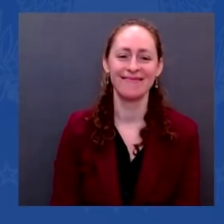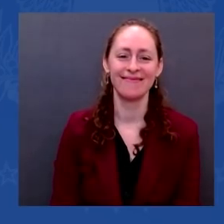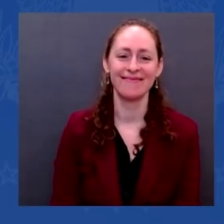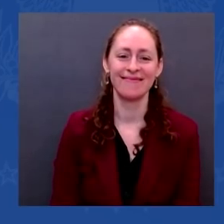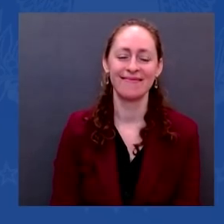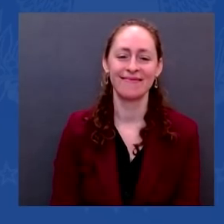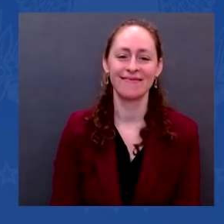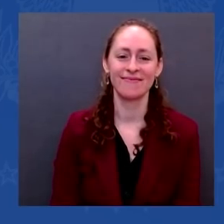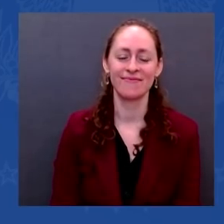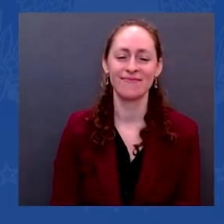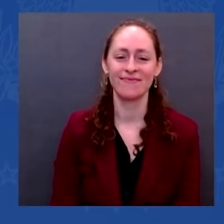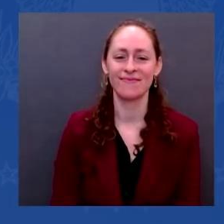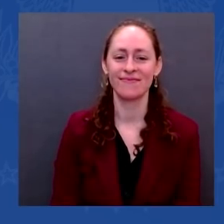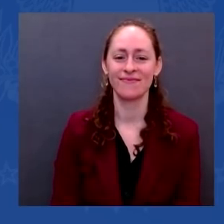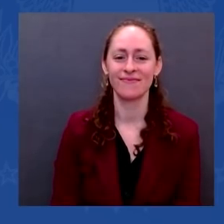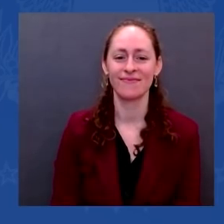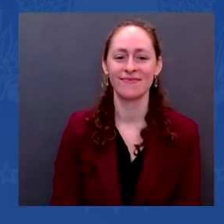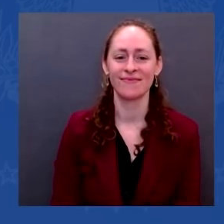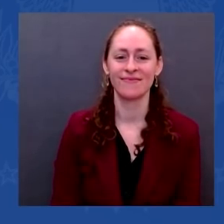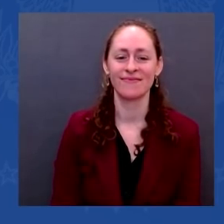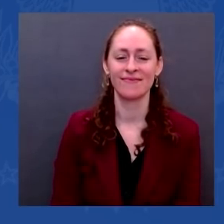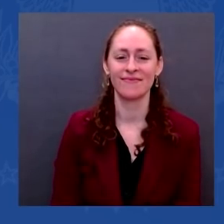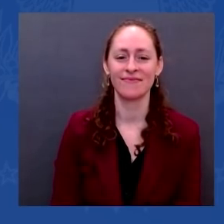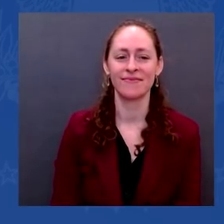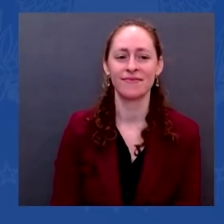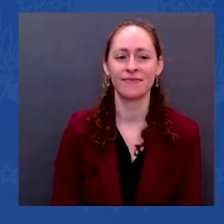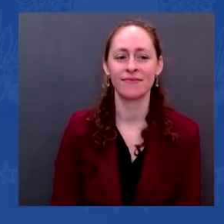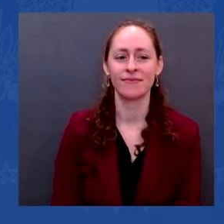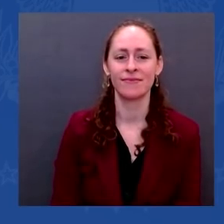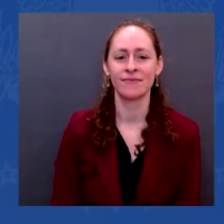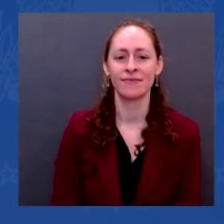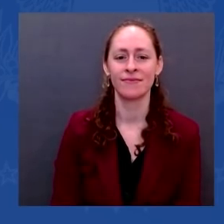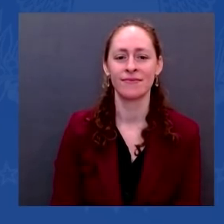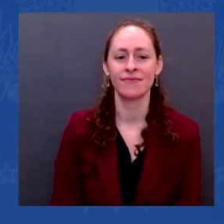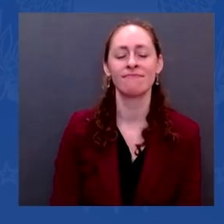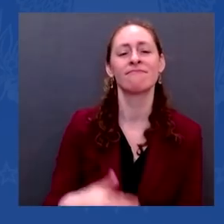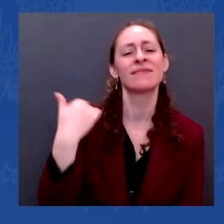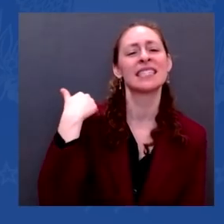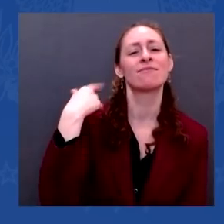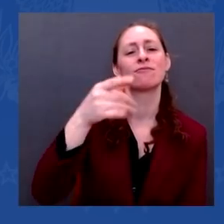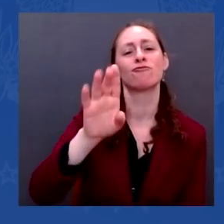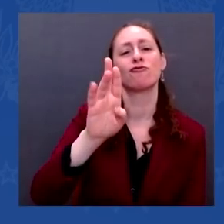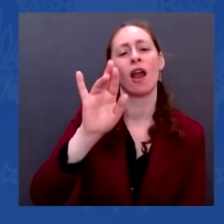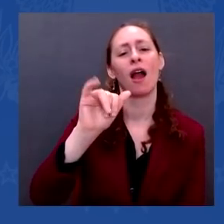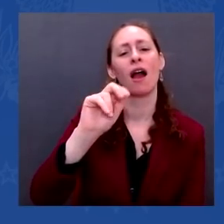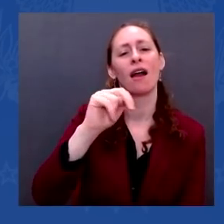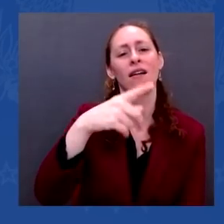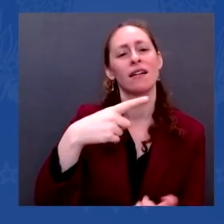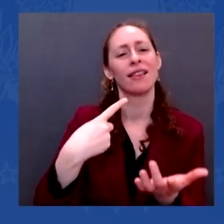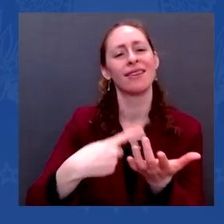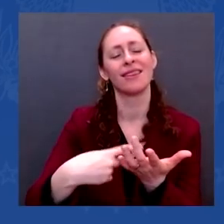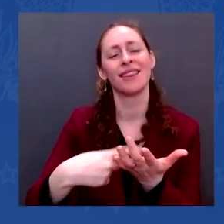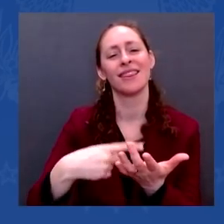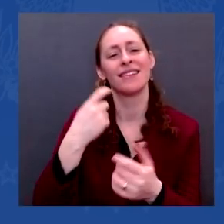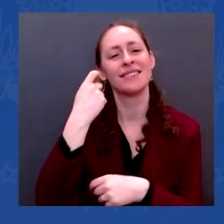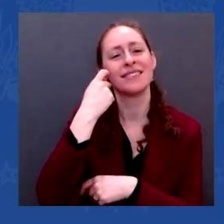Chuck sort of leaned over; he didn't say anything, but he just like, "Was that Delaware?" But it was Delaware.